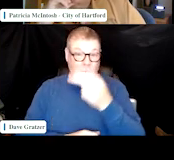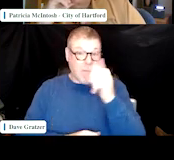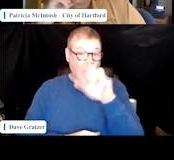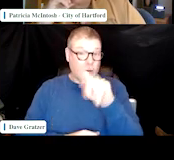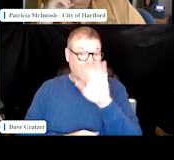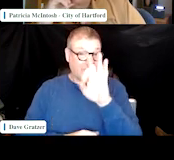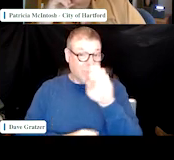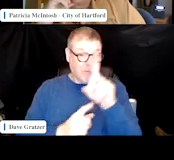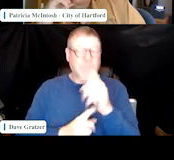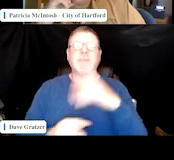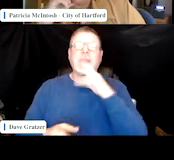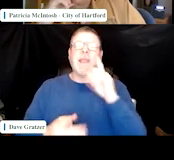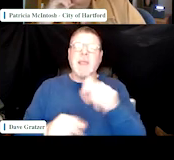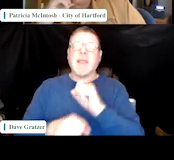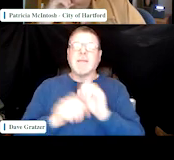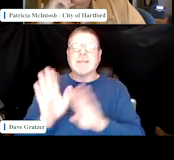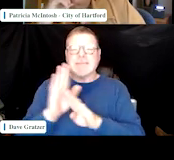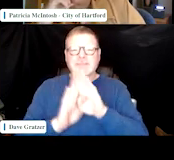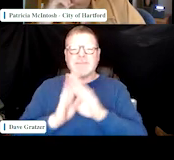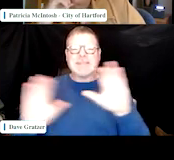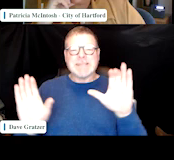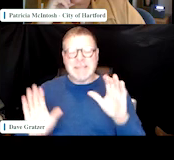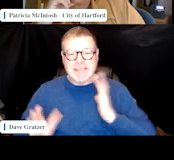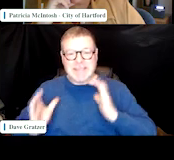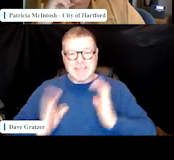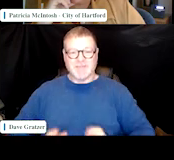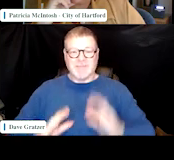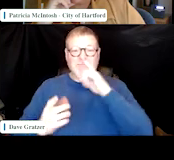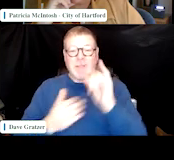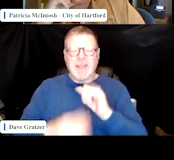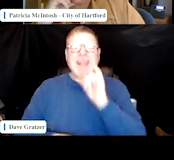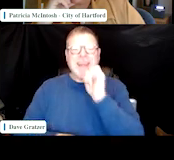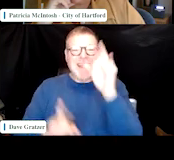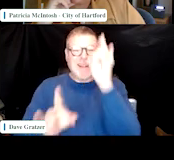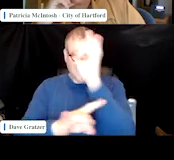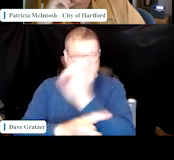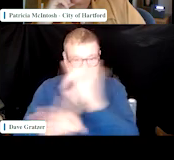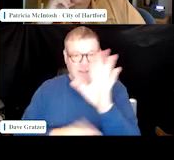the development of a civilian crisis response team for non-violent 911 calls